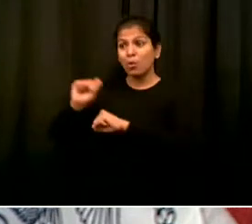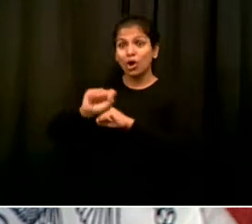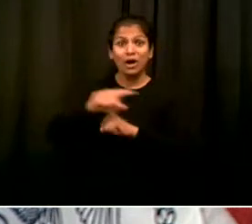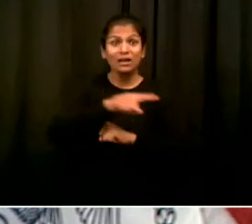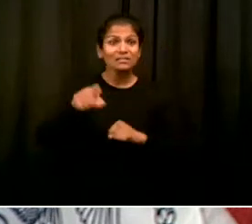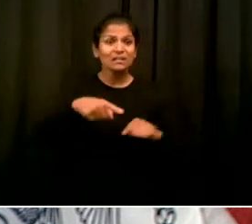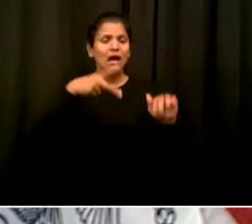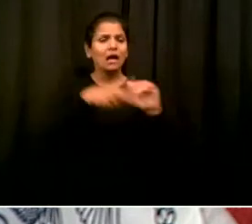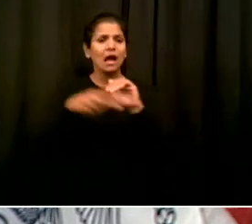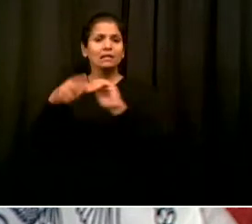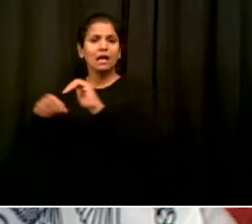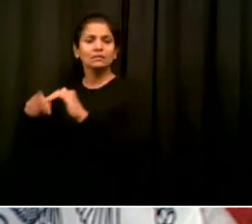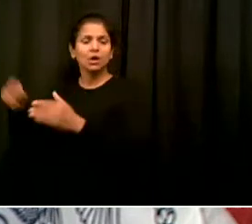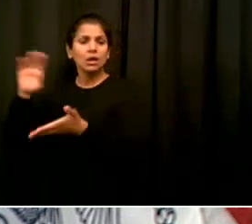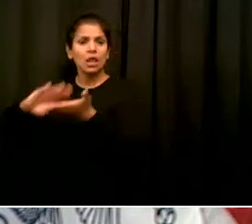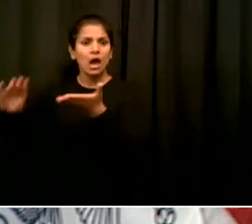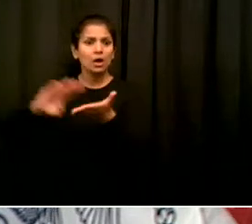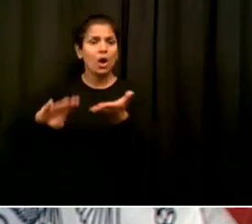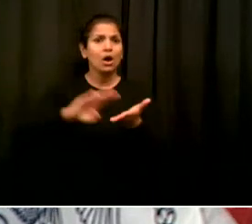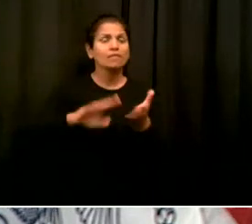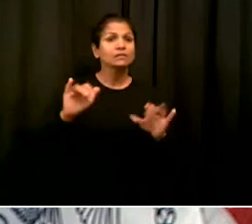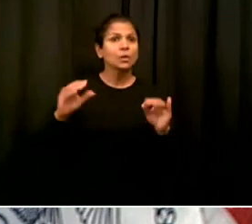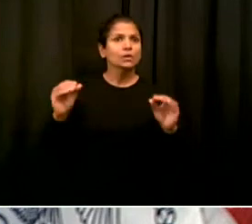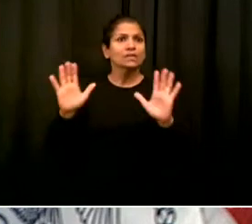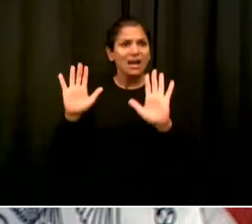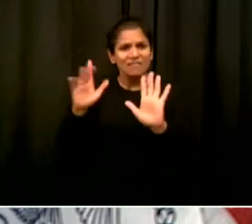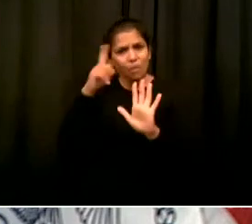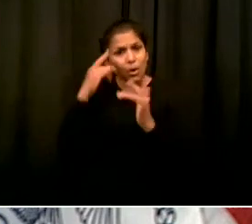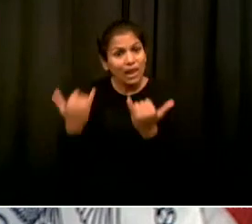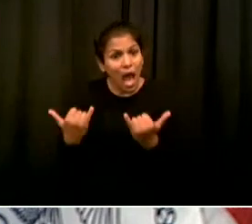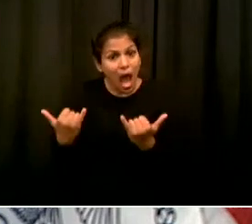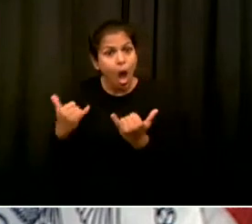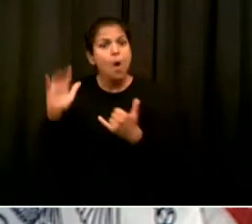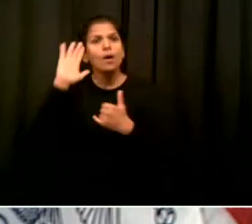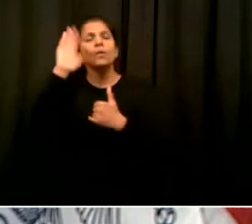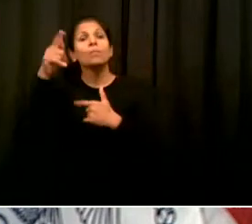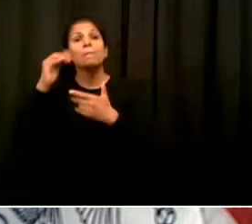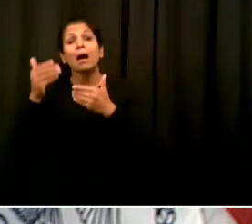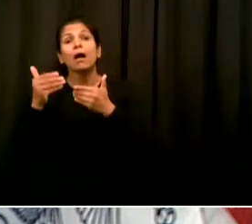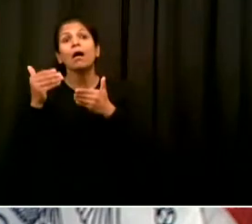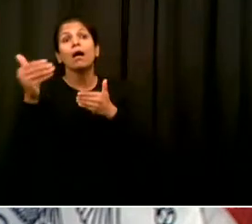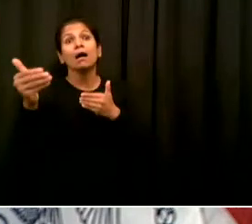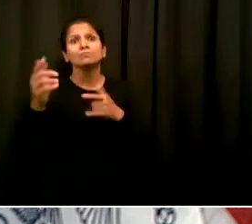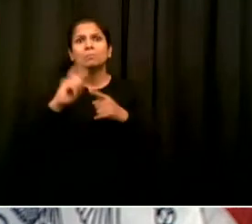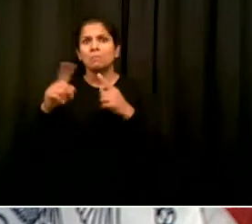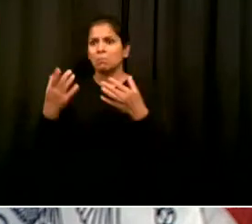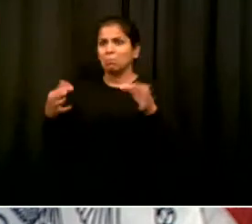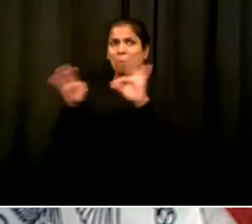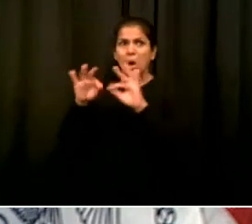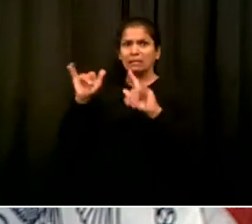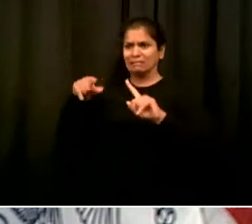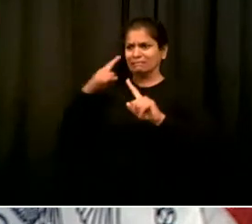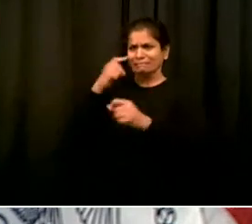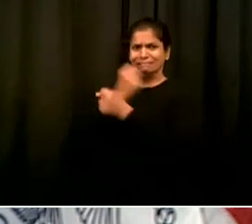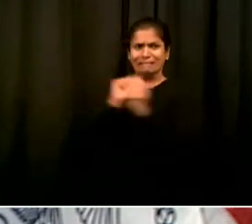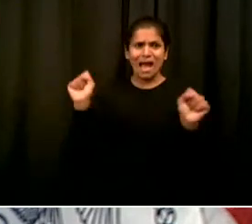ARE NOT SEEING TT HESPREAD FROM OTHER AREAS. WE'LL LOOK THAT THE OVER THE NEXT FEW WEEKS AND MAKE A DECISION TO SEE WHAT WE CAN DO